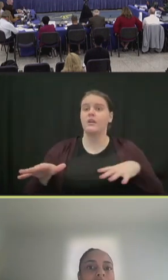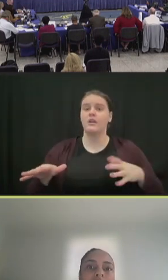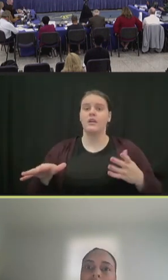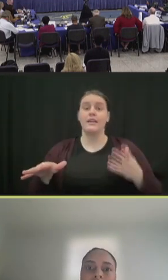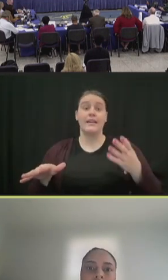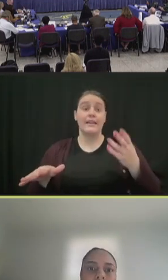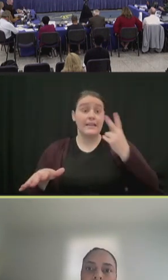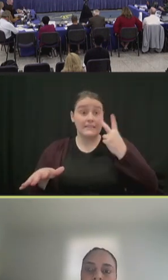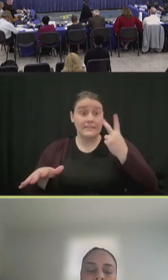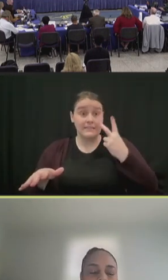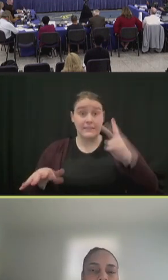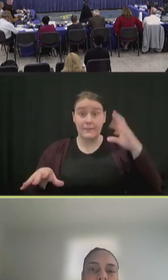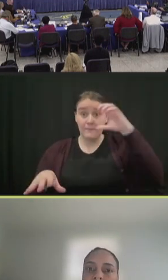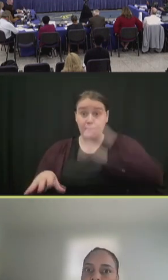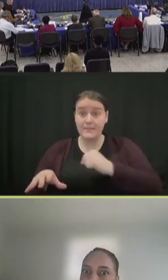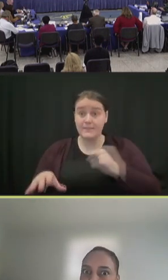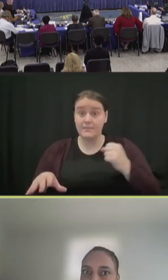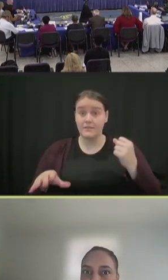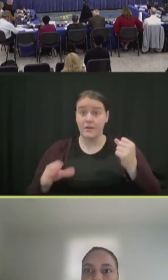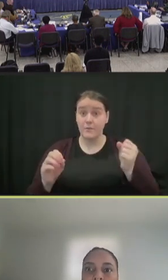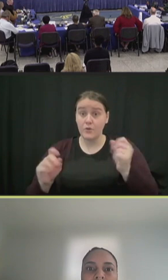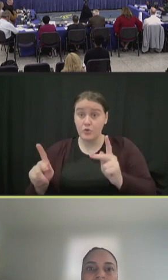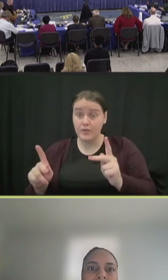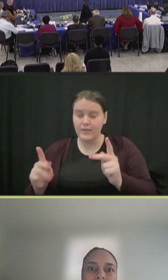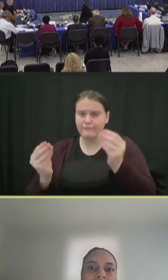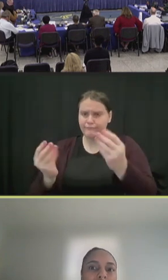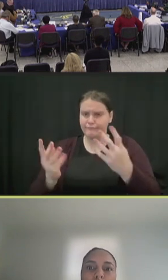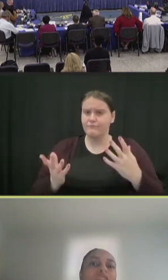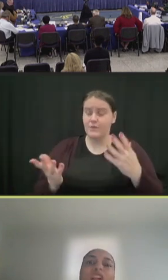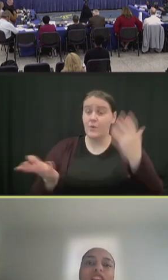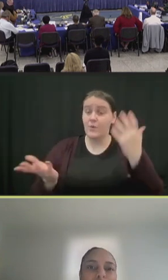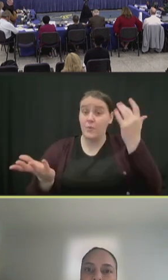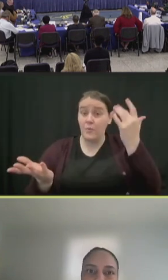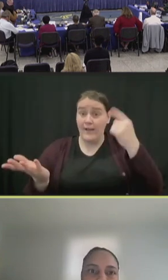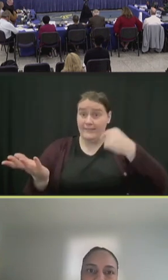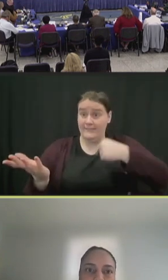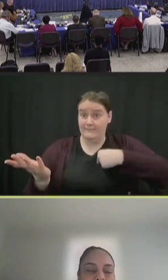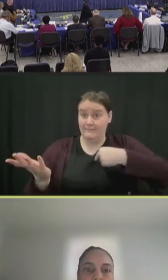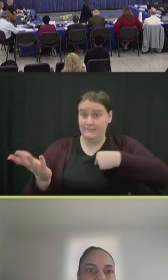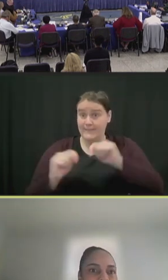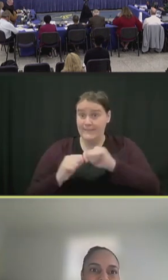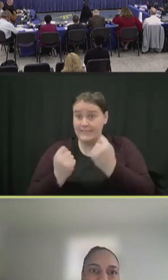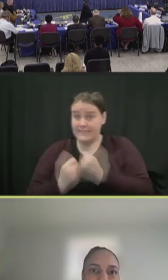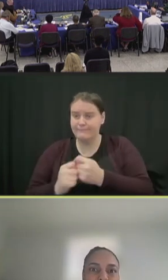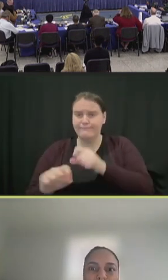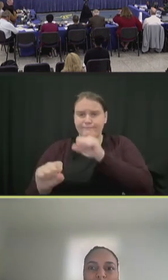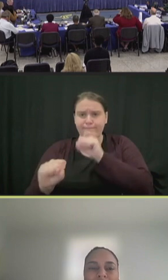this is a team that values feedback. This is -- we alone are not going to be the ones to,